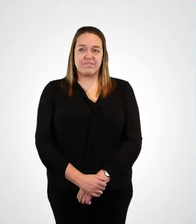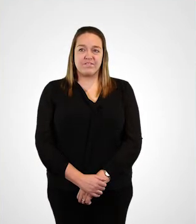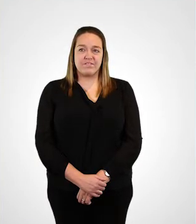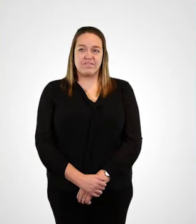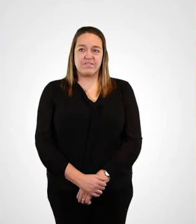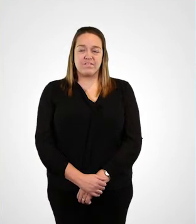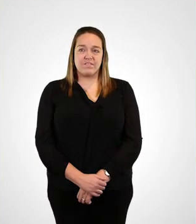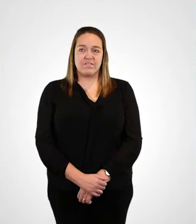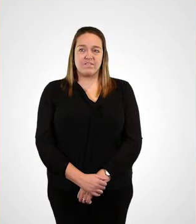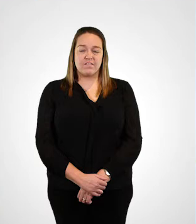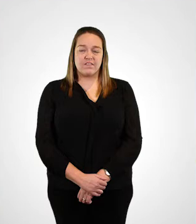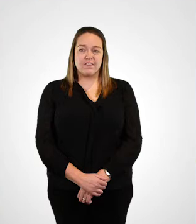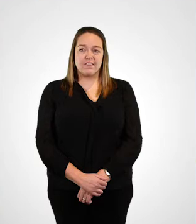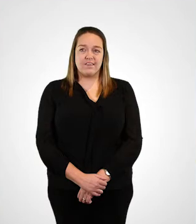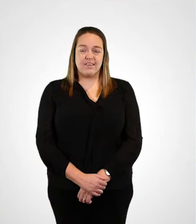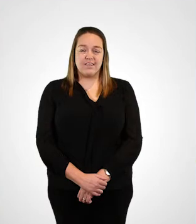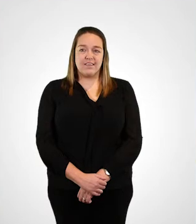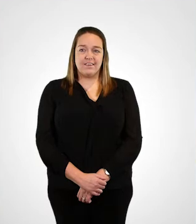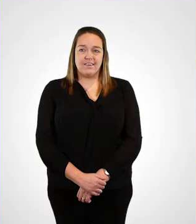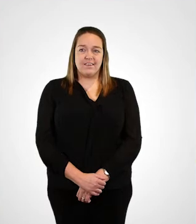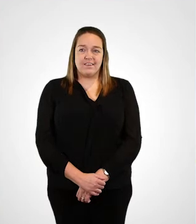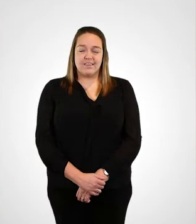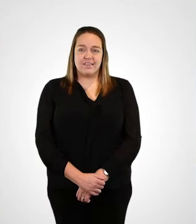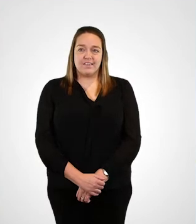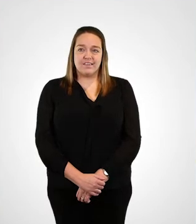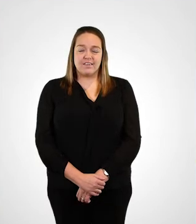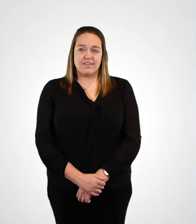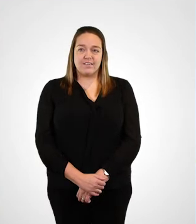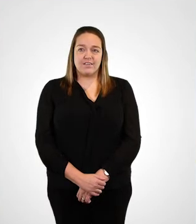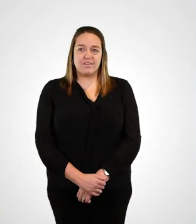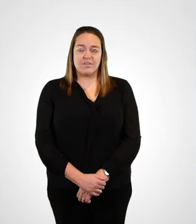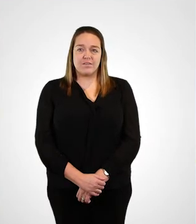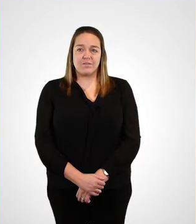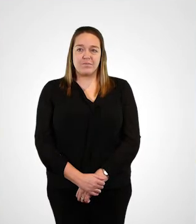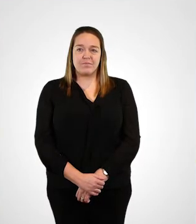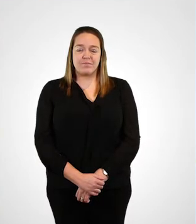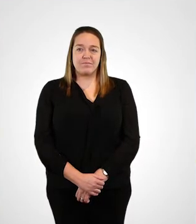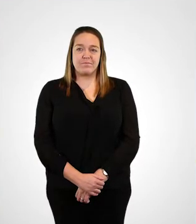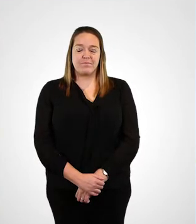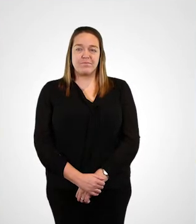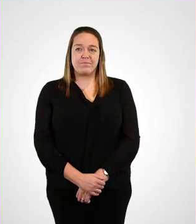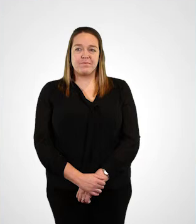So I put them on top of it, on top of the tree on top of the branches.